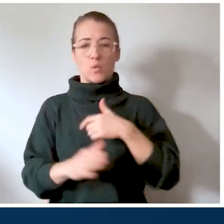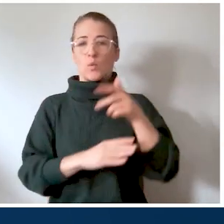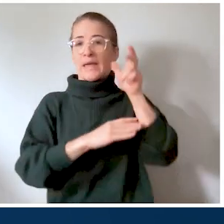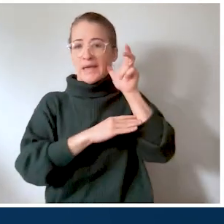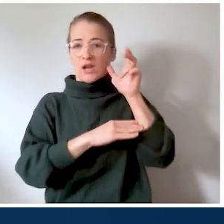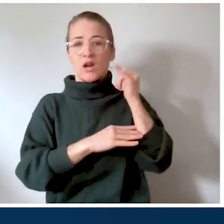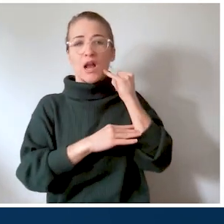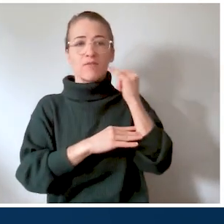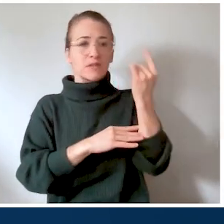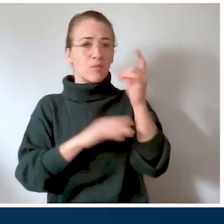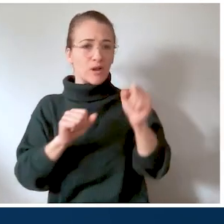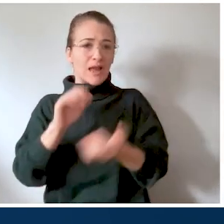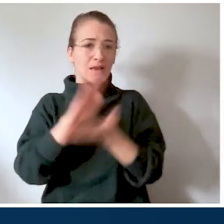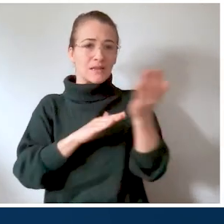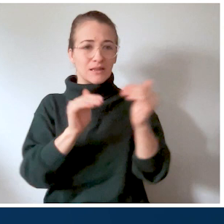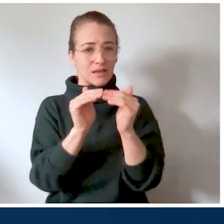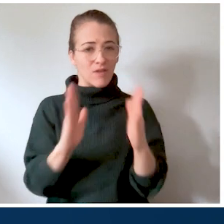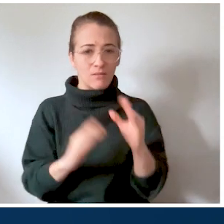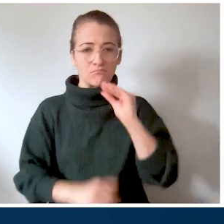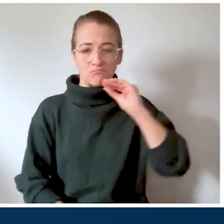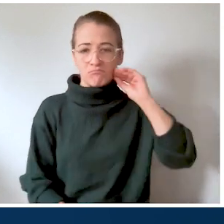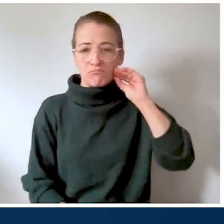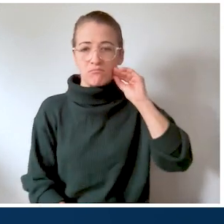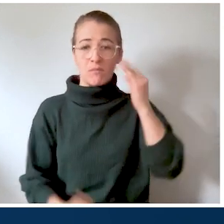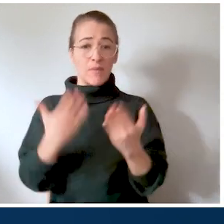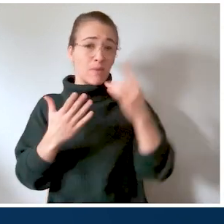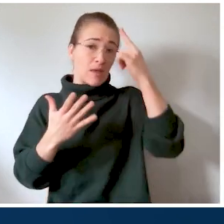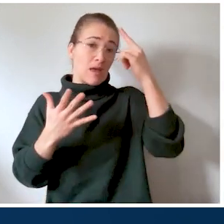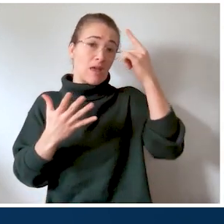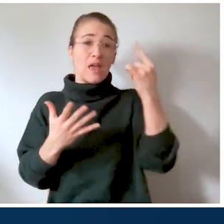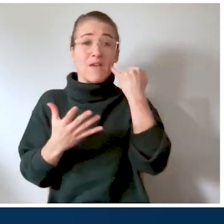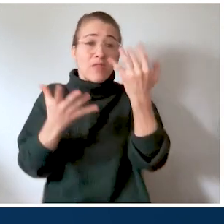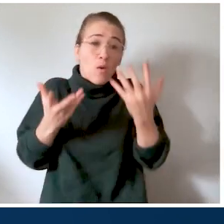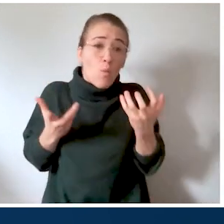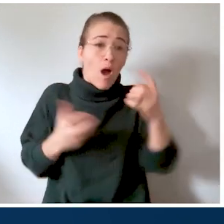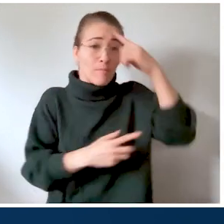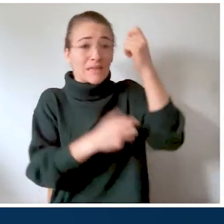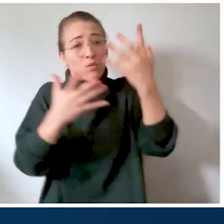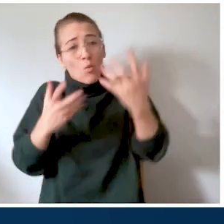someone can leave their house, maybe just because they want to, but also we're talking about doctor's appointments,